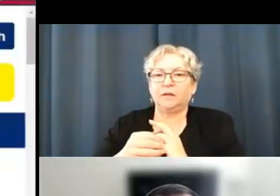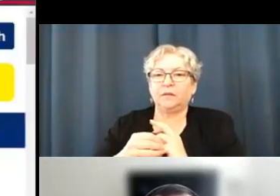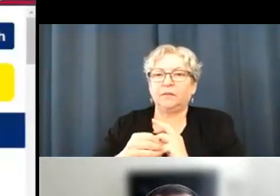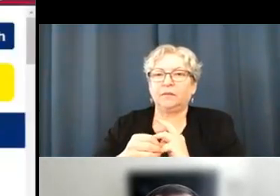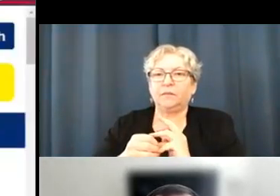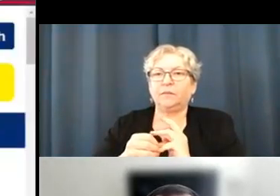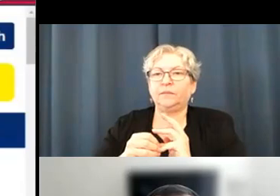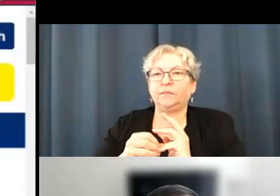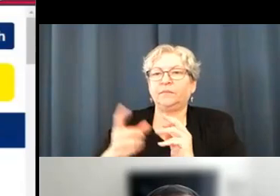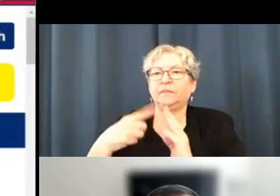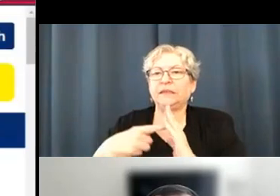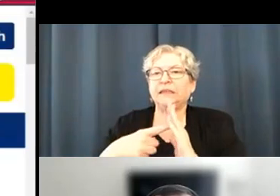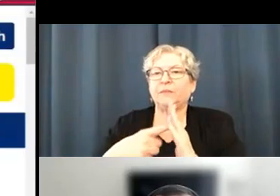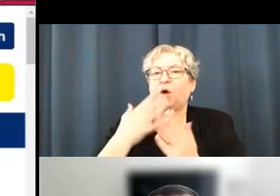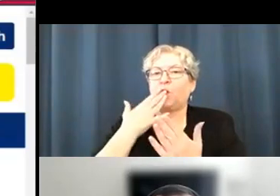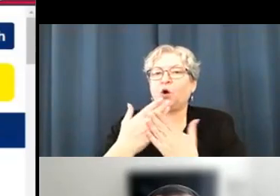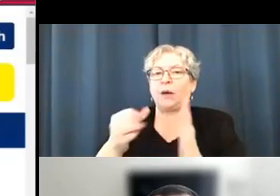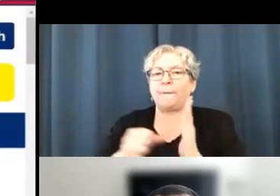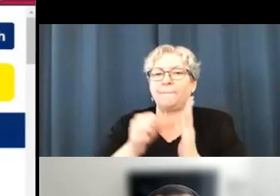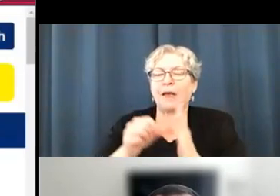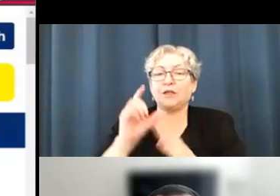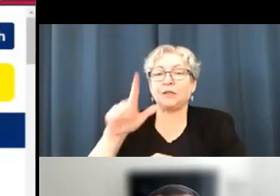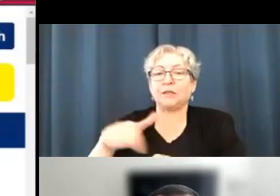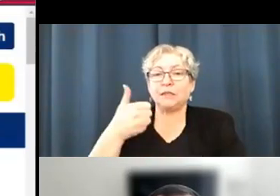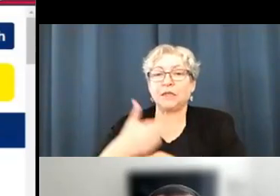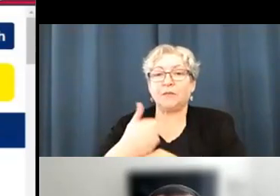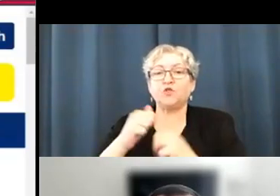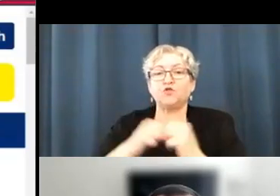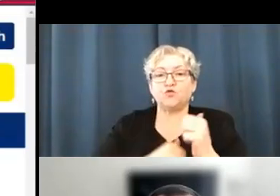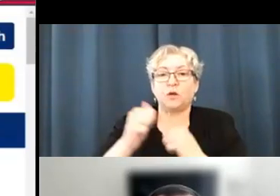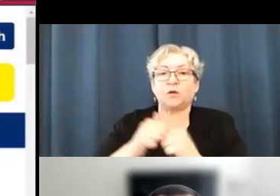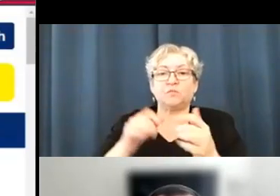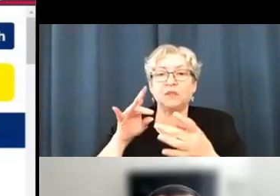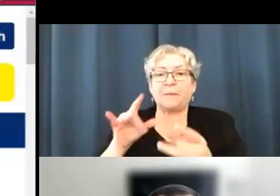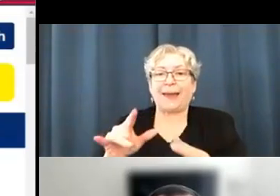[Instructor] Here's an example of a good page that is set up and structurally semantic like we've been talking about.